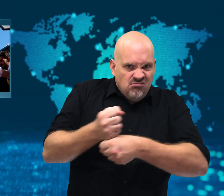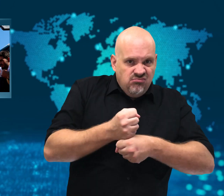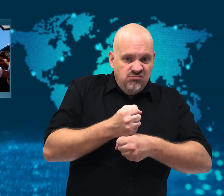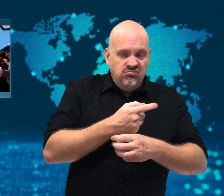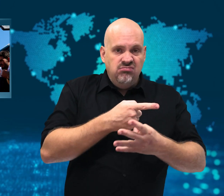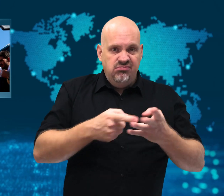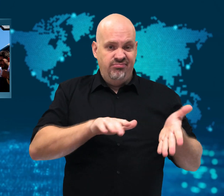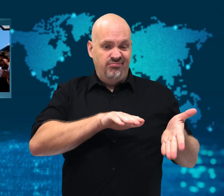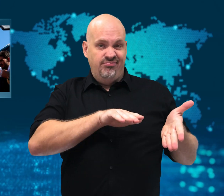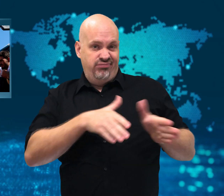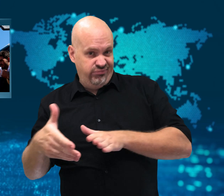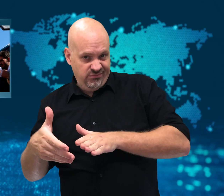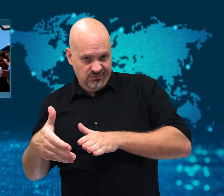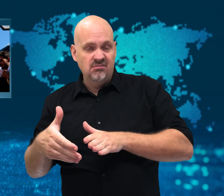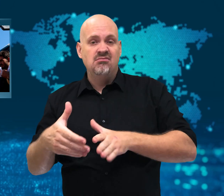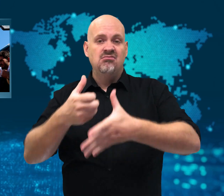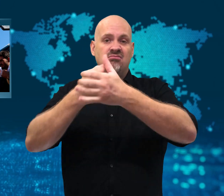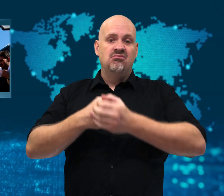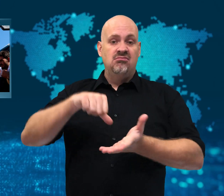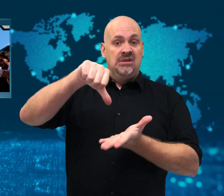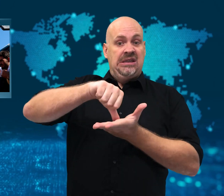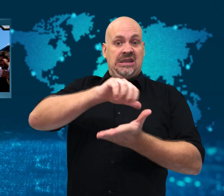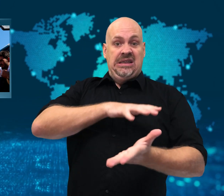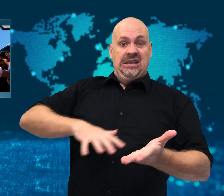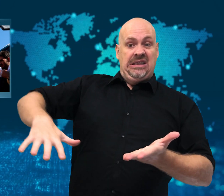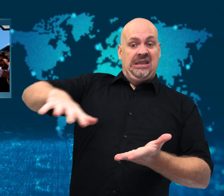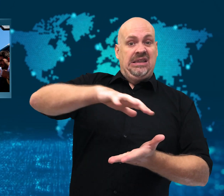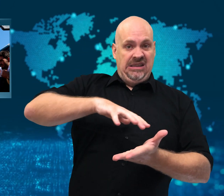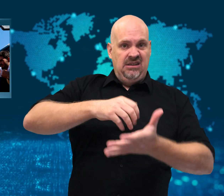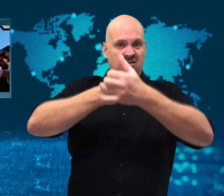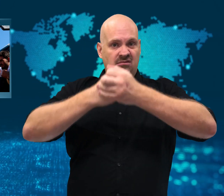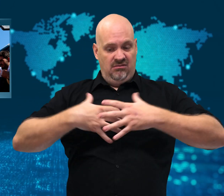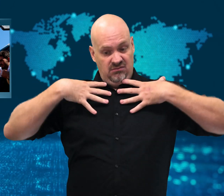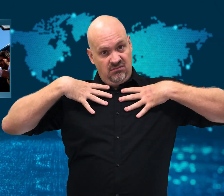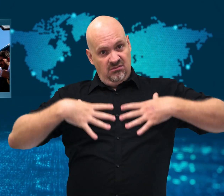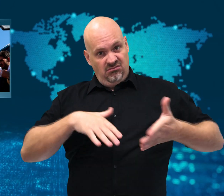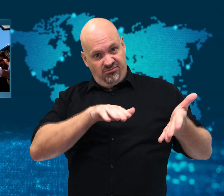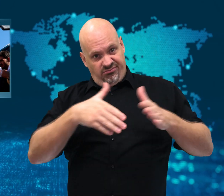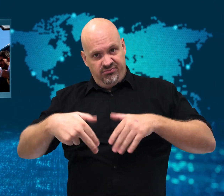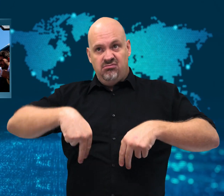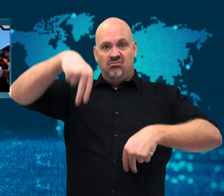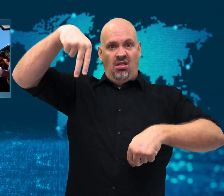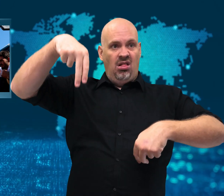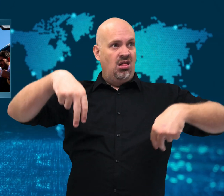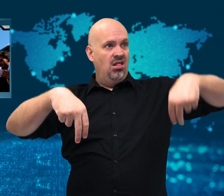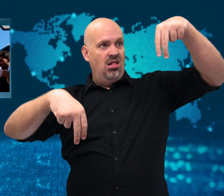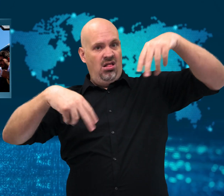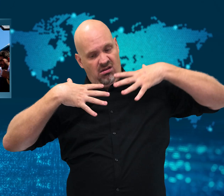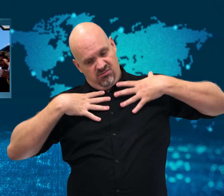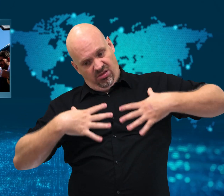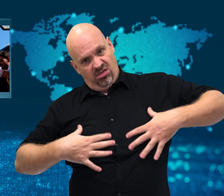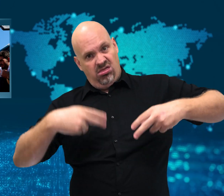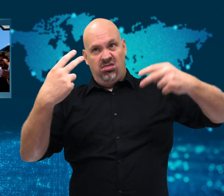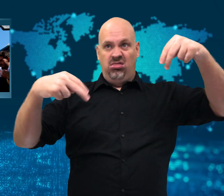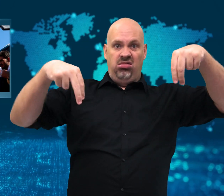four kidnappers in public as a warning to other criminals.